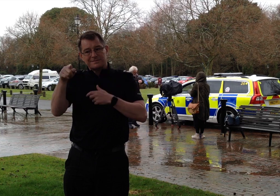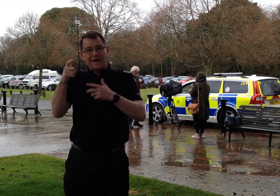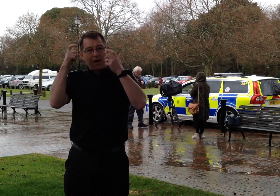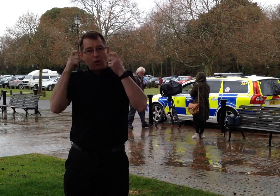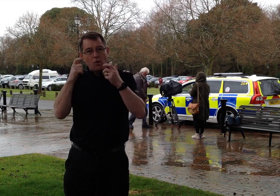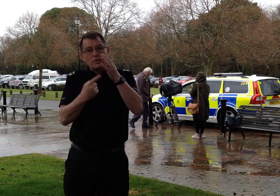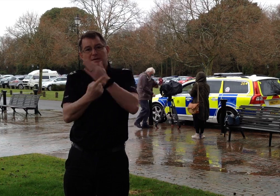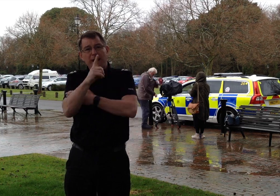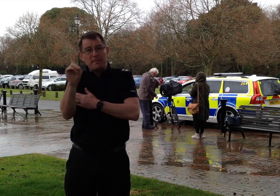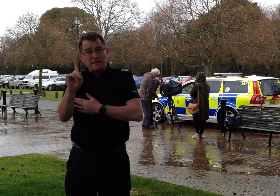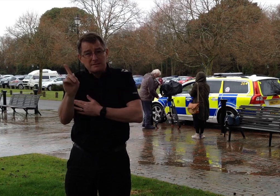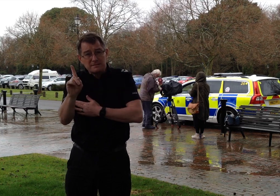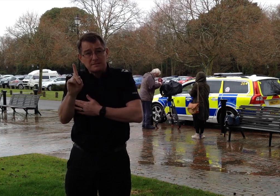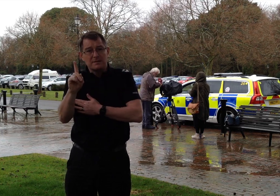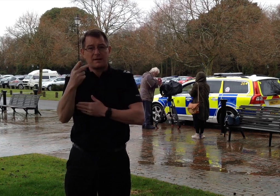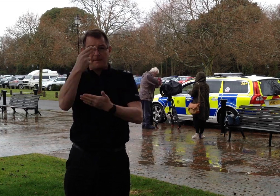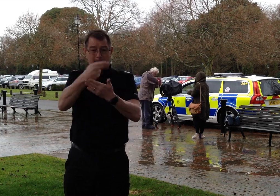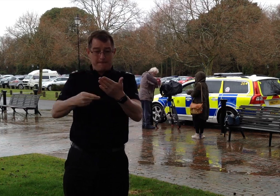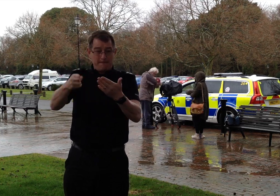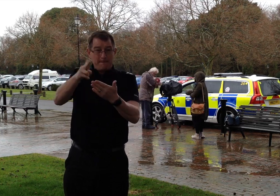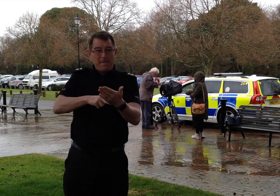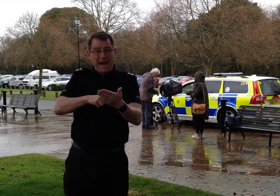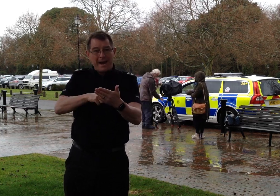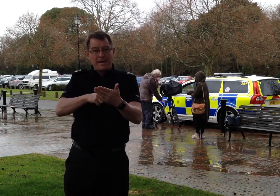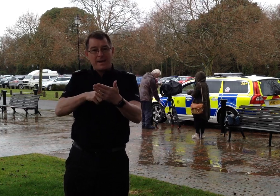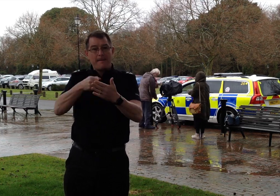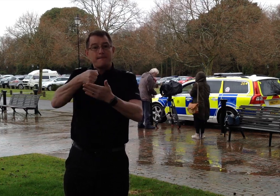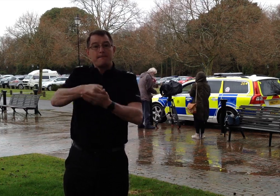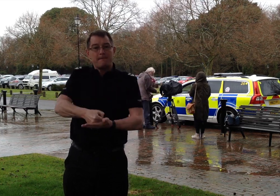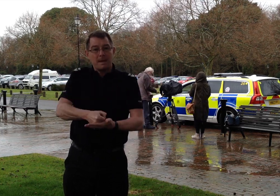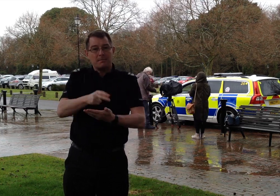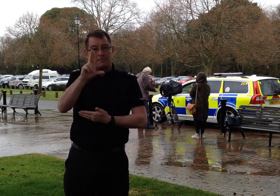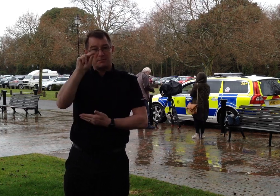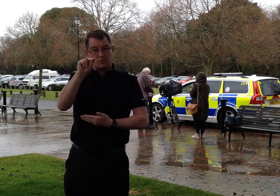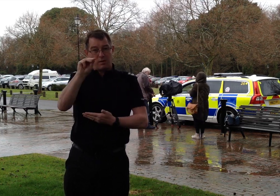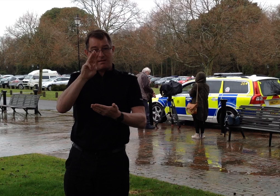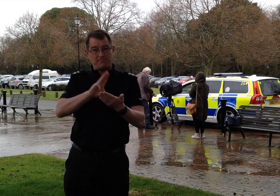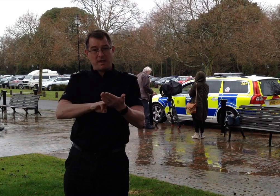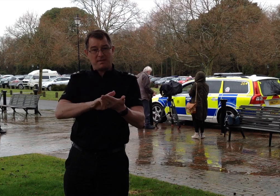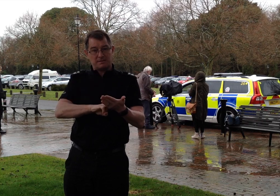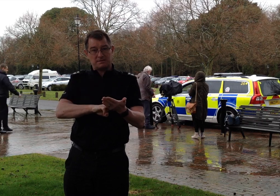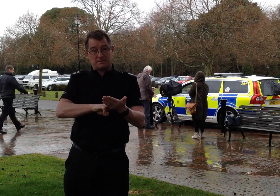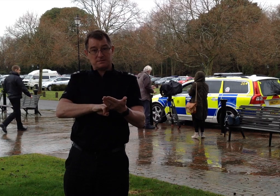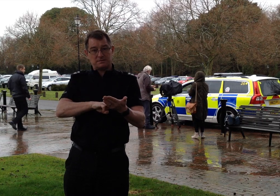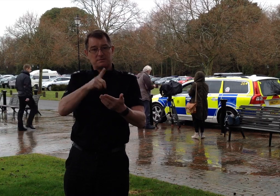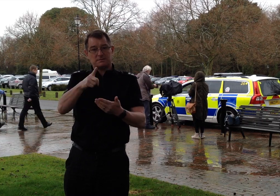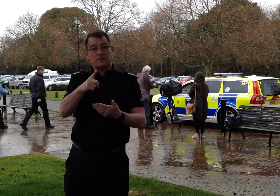At court, it will be a minimum 12 month ban